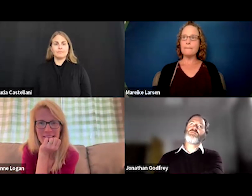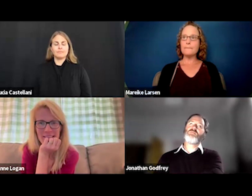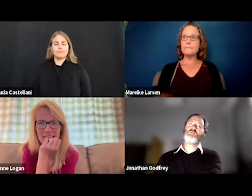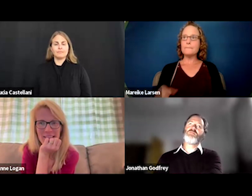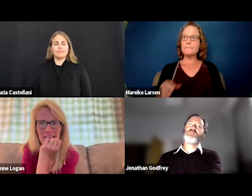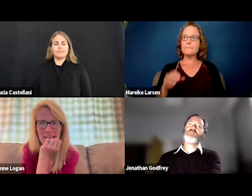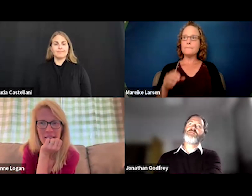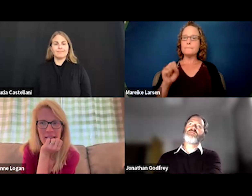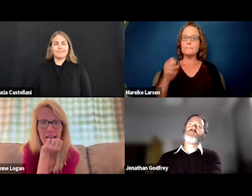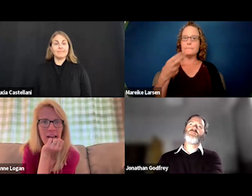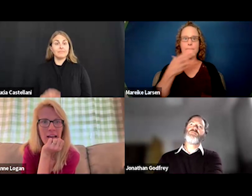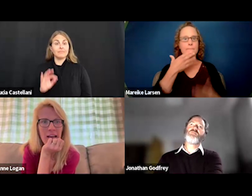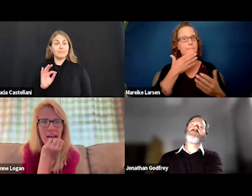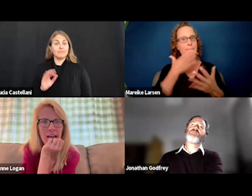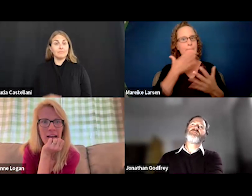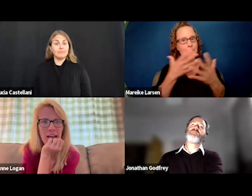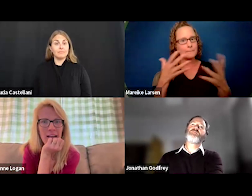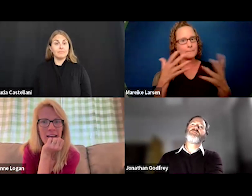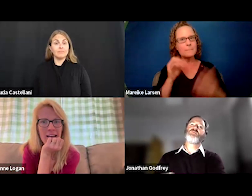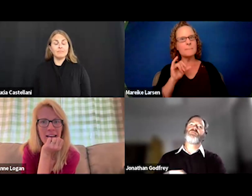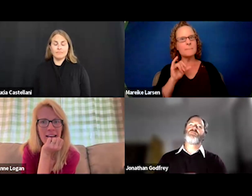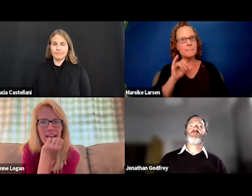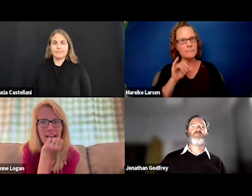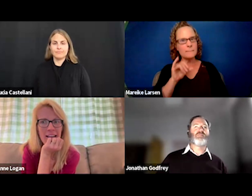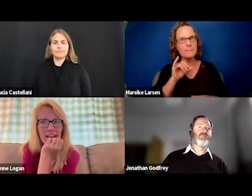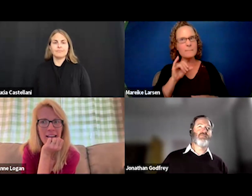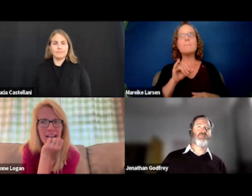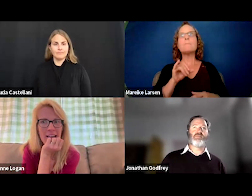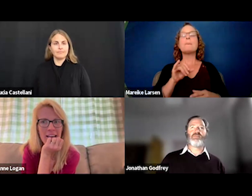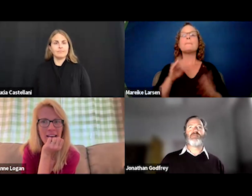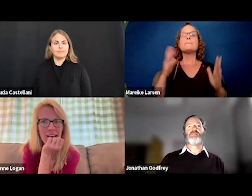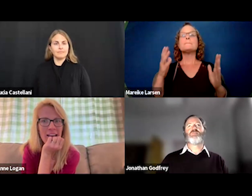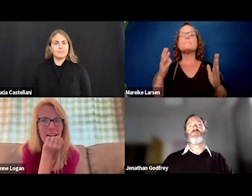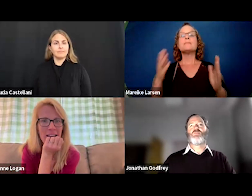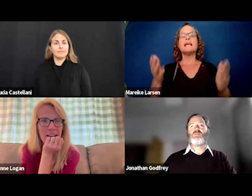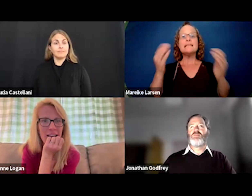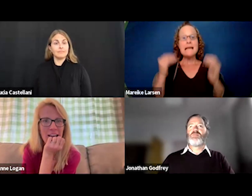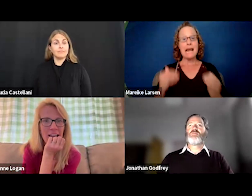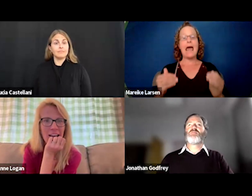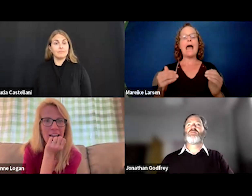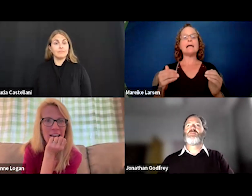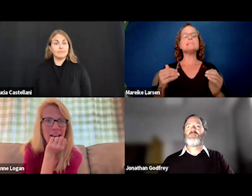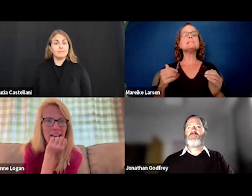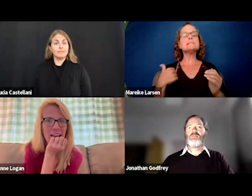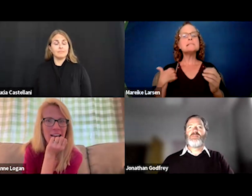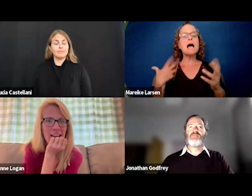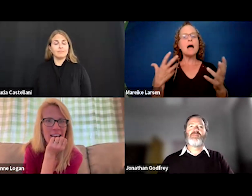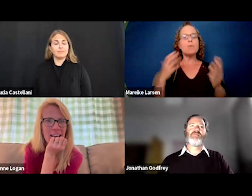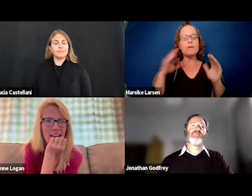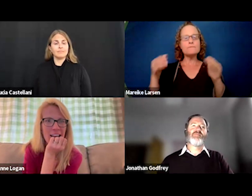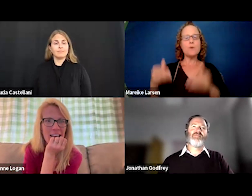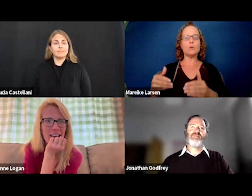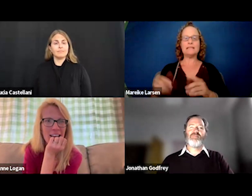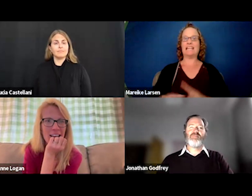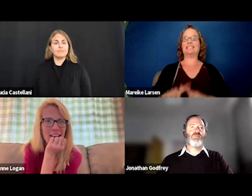Thank you so much. Next, I want to move to another completely different question.